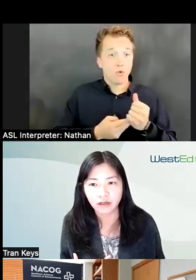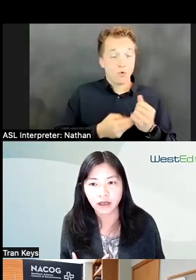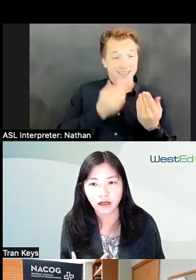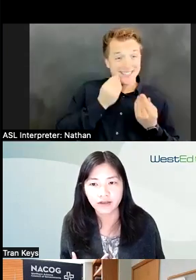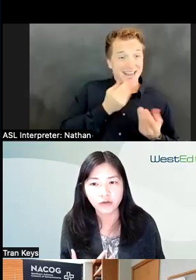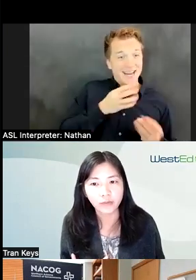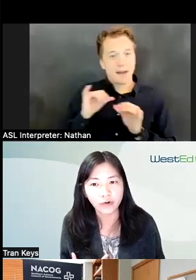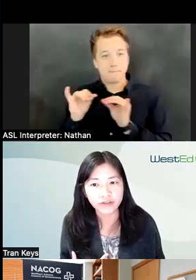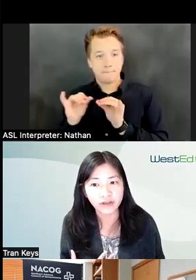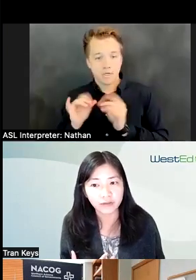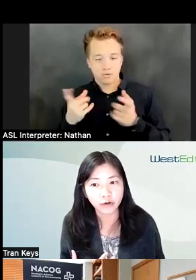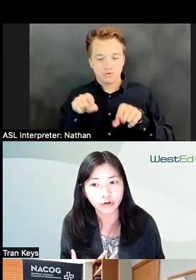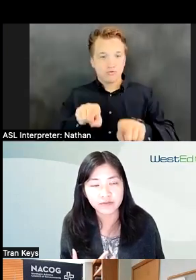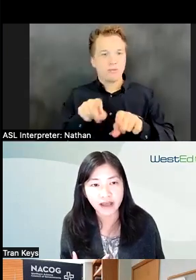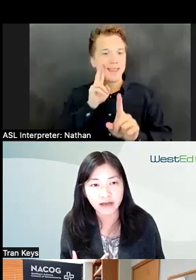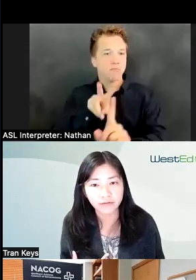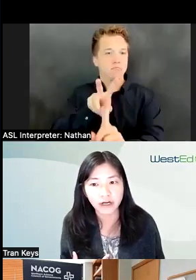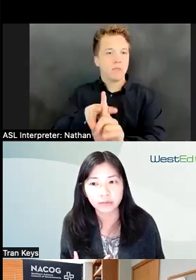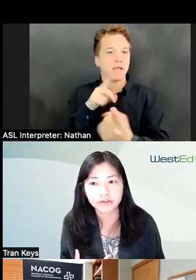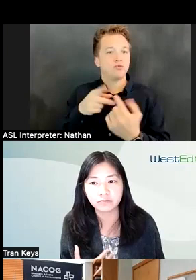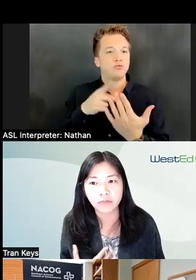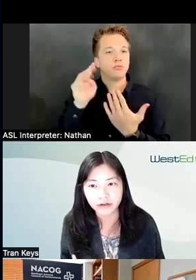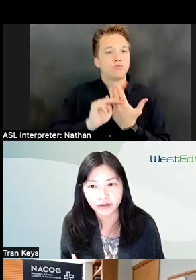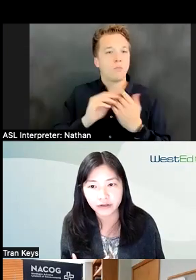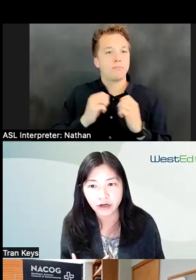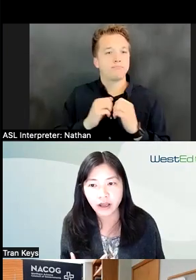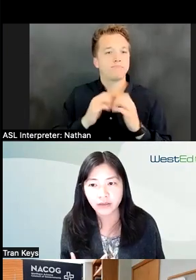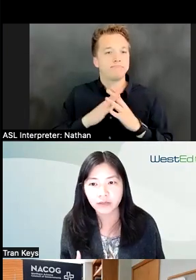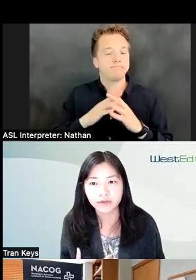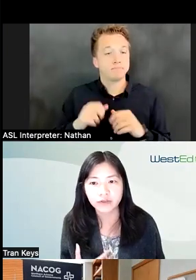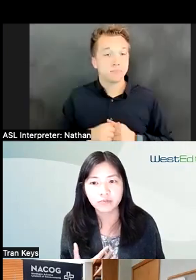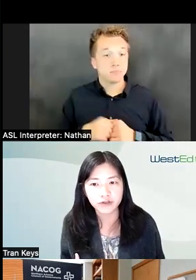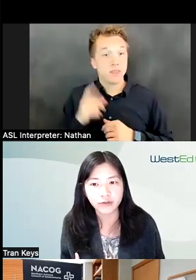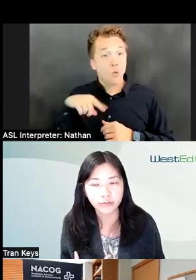It's so important, so that program staff are able to monitor, they're able to measure the